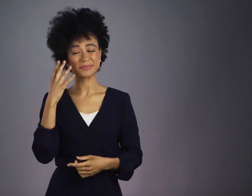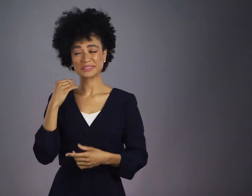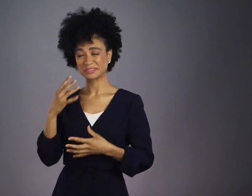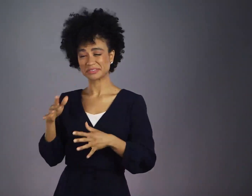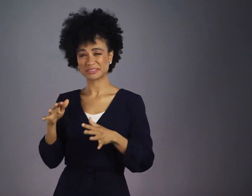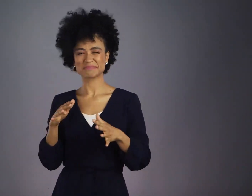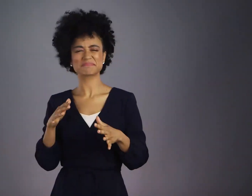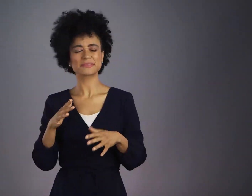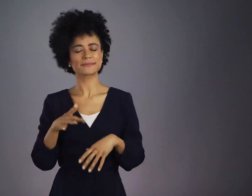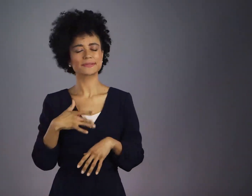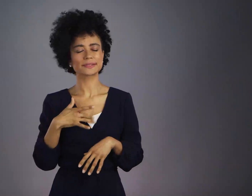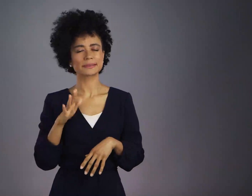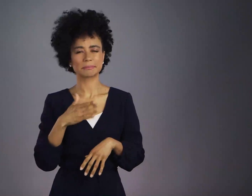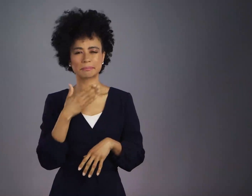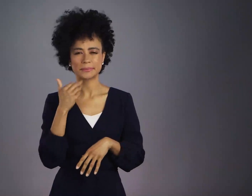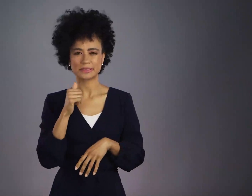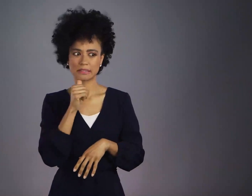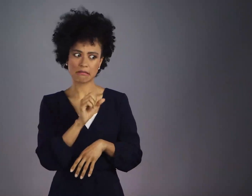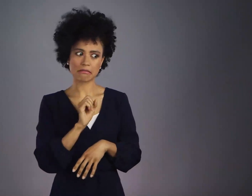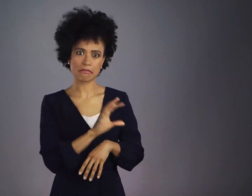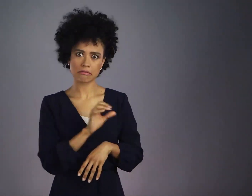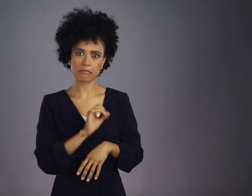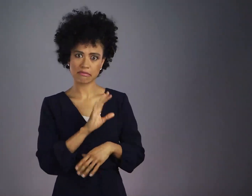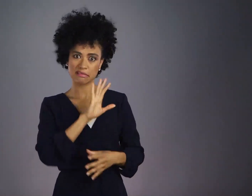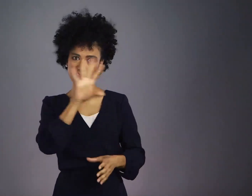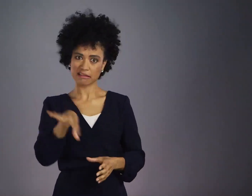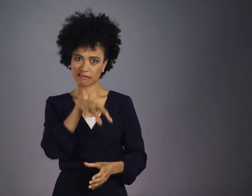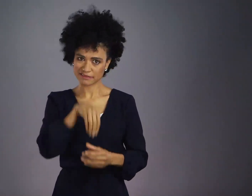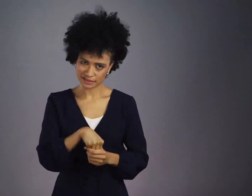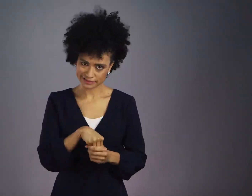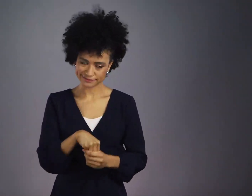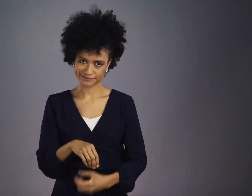we have often found this the best course to take.